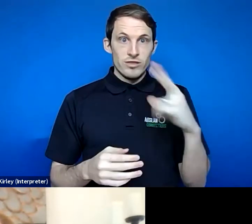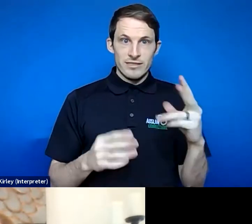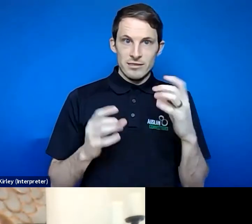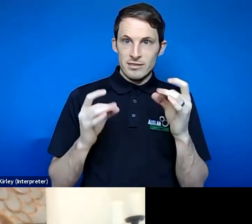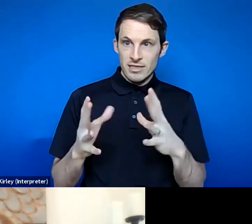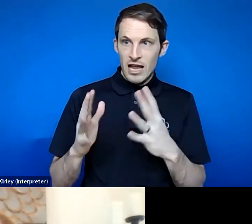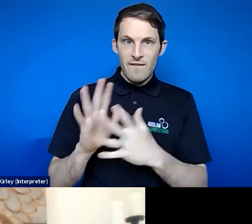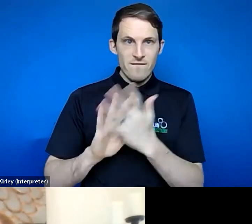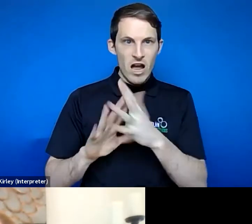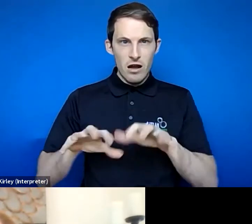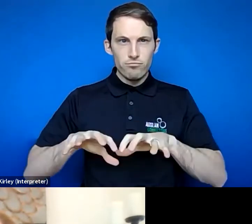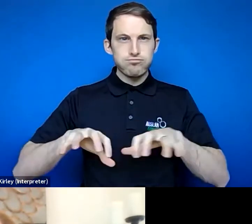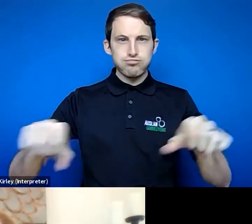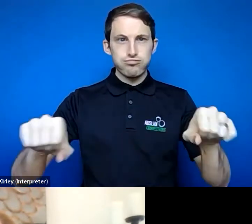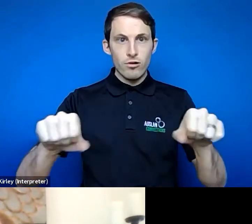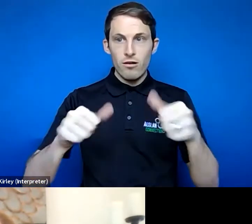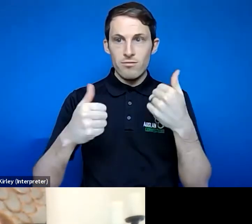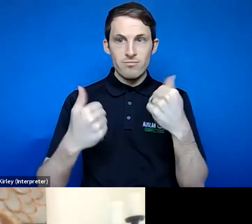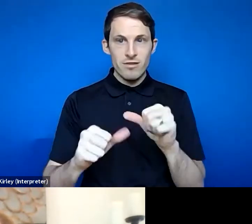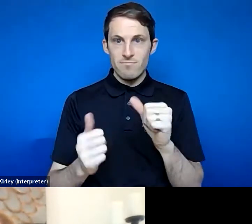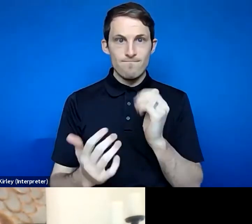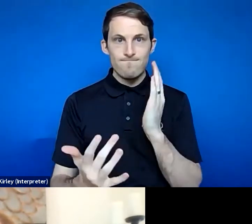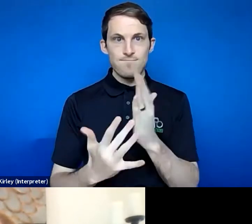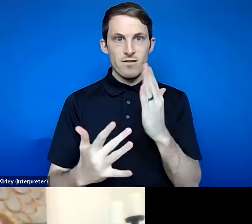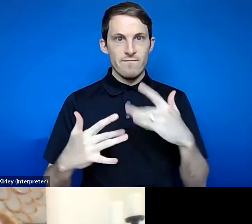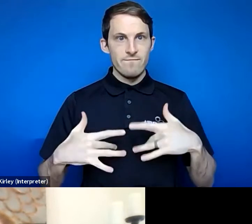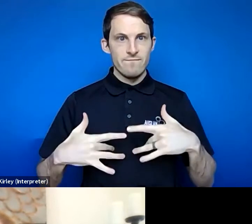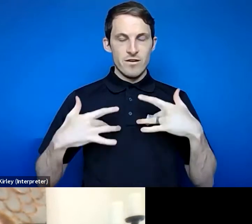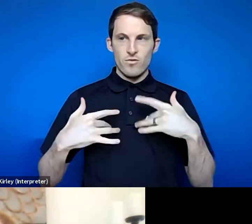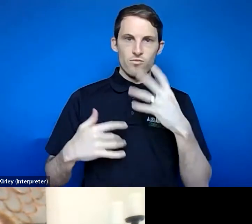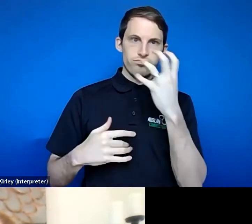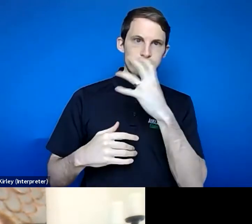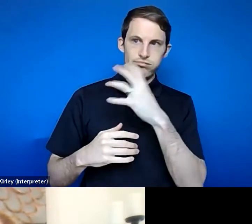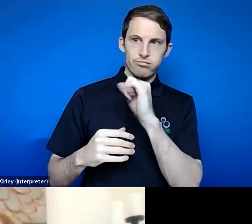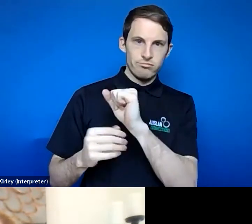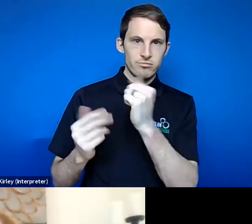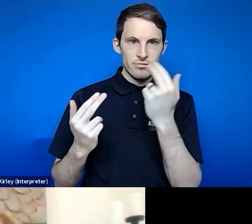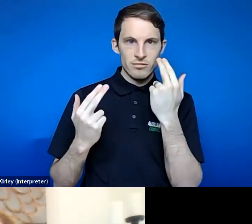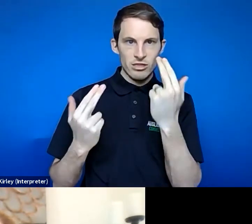and a deep sense of how suddenly a natural disaster can take hold. It surfaced issues